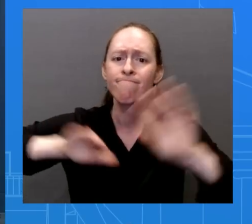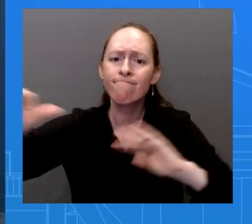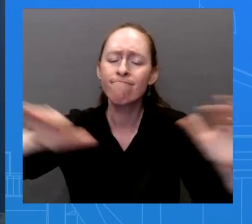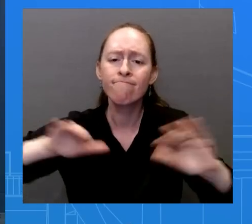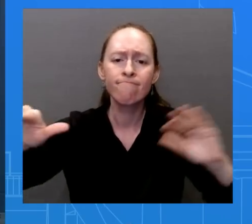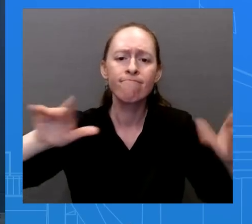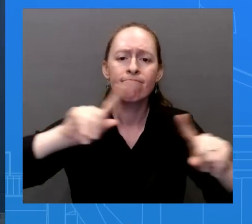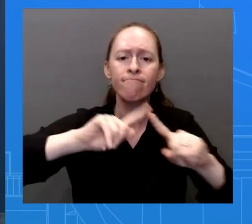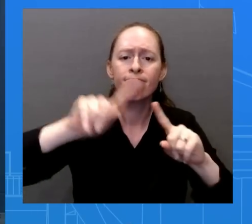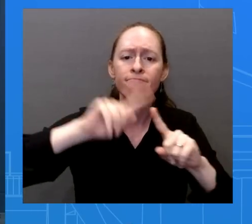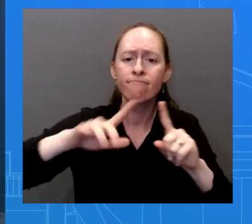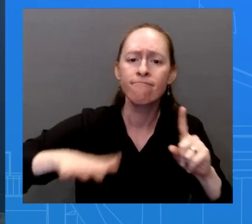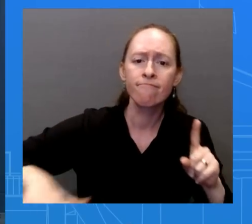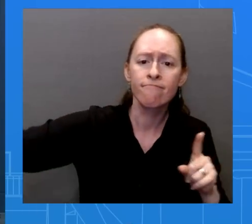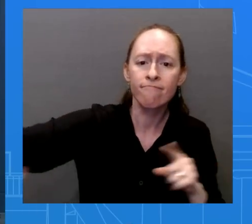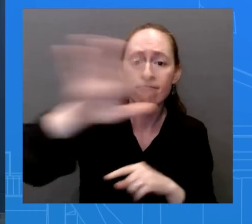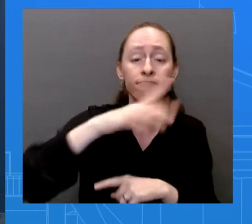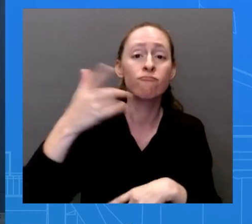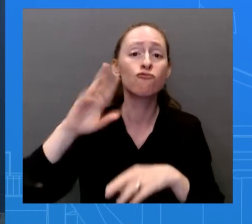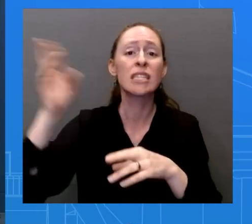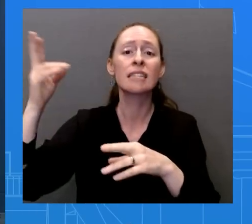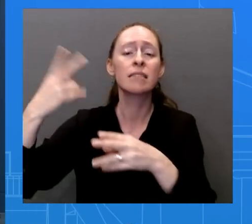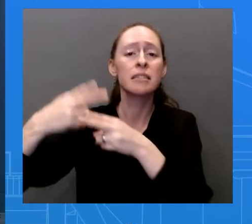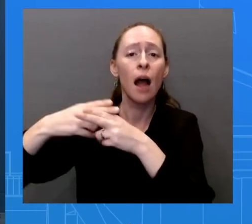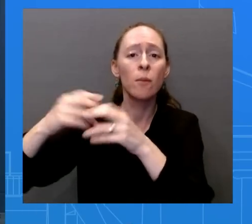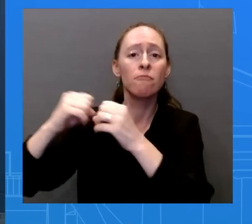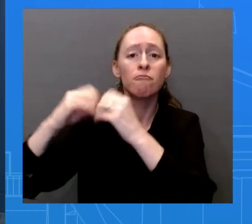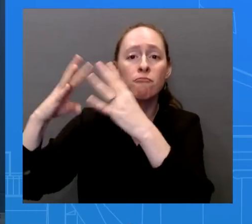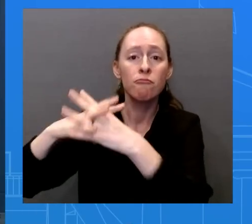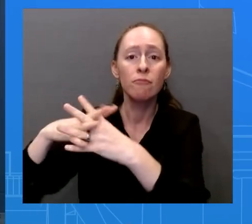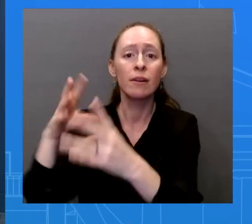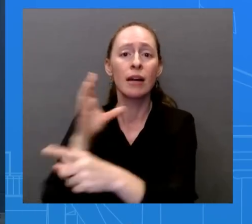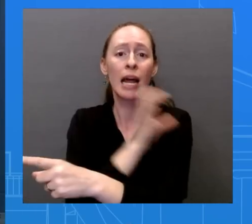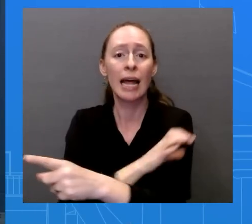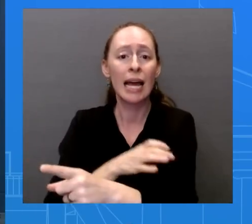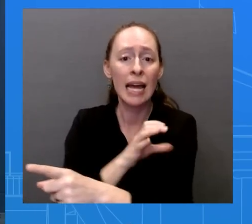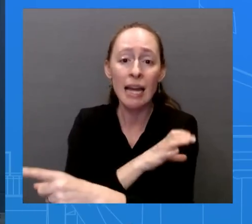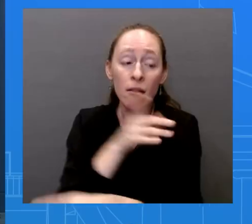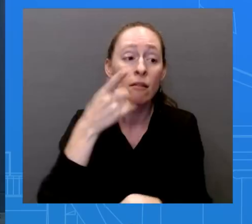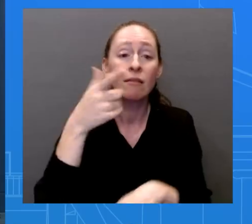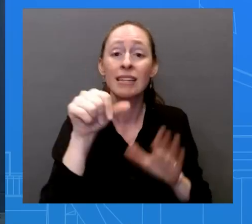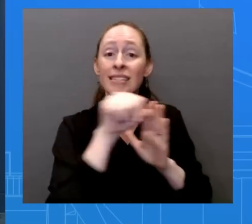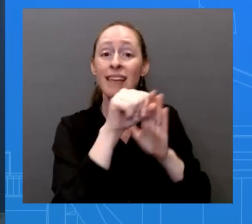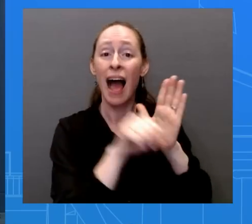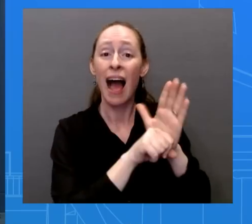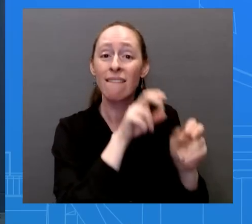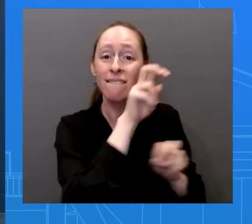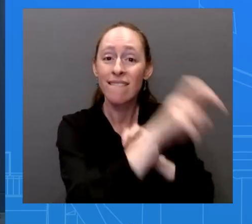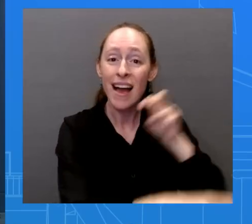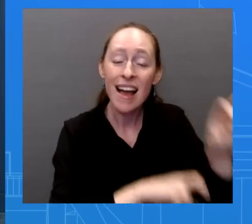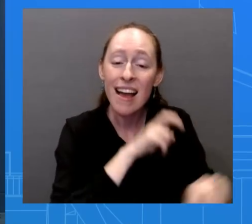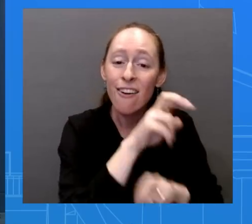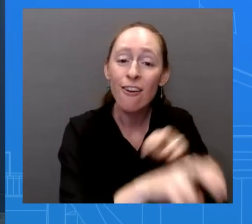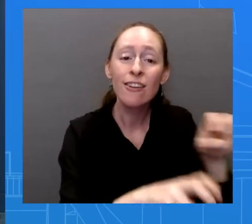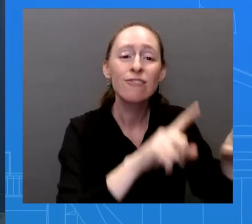Last week, the health -- the Healthy Trucking of America hosted a pop-up clinic called "Million Mile Celebration"